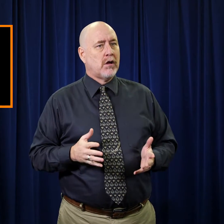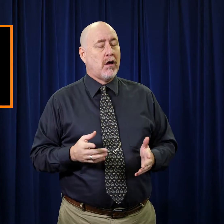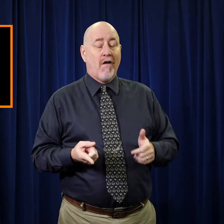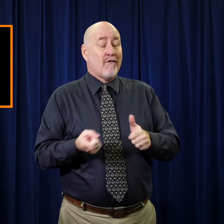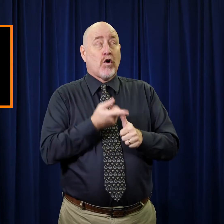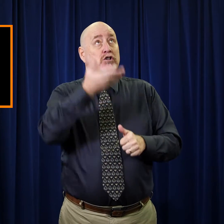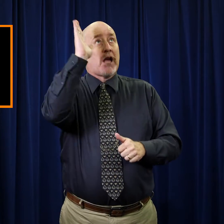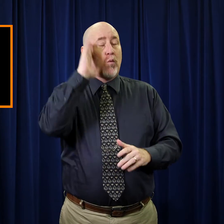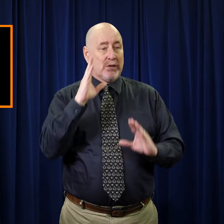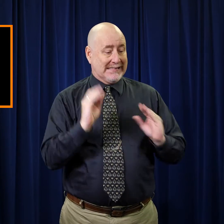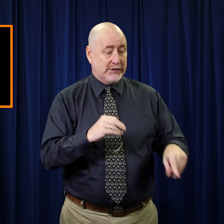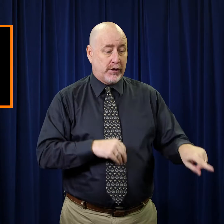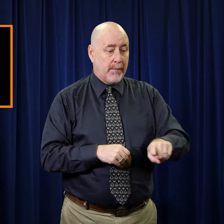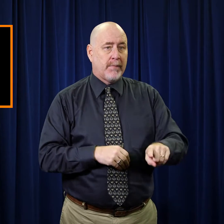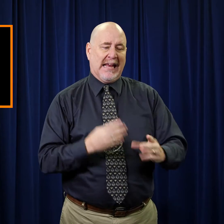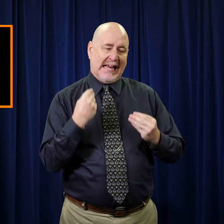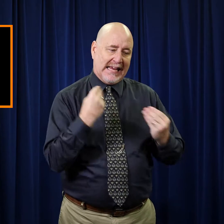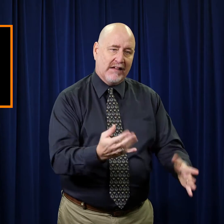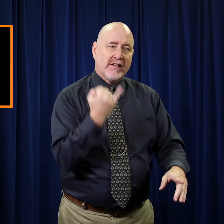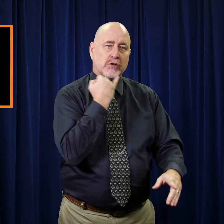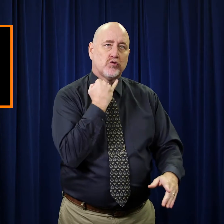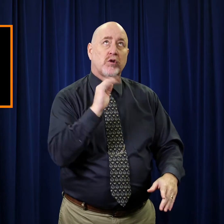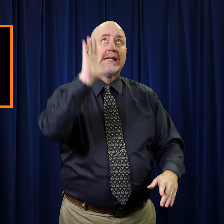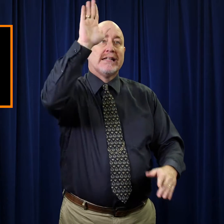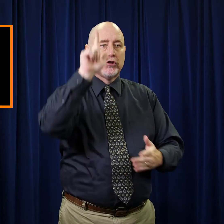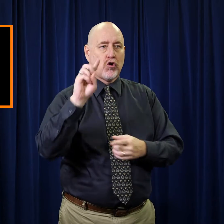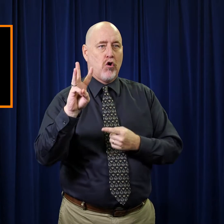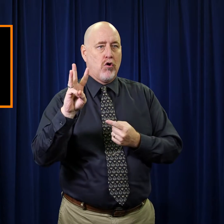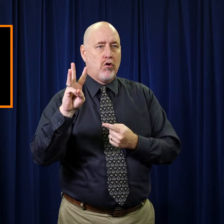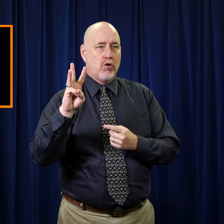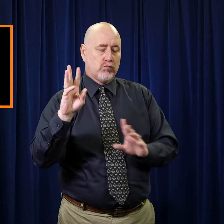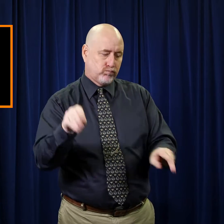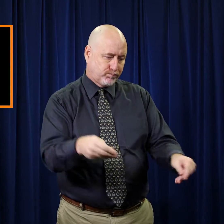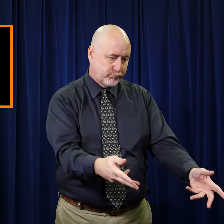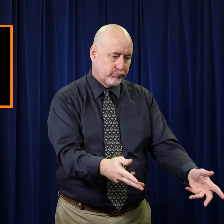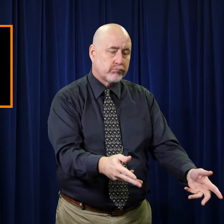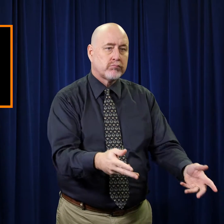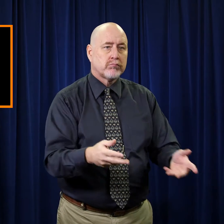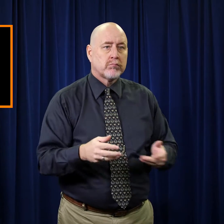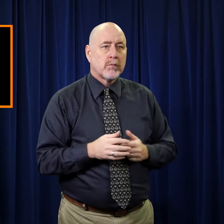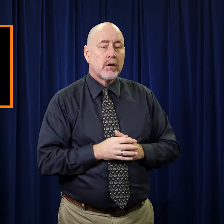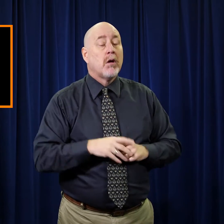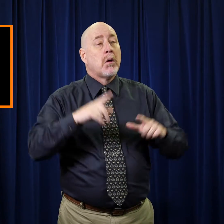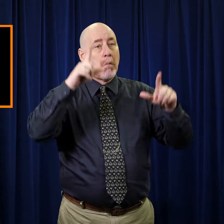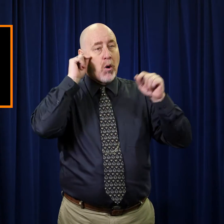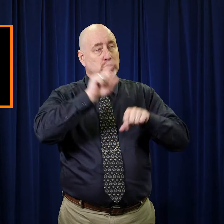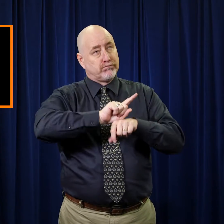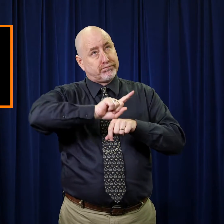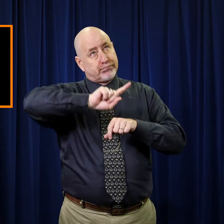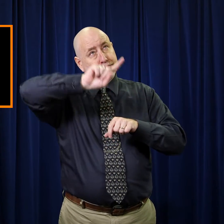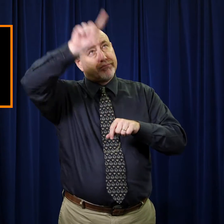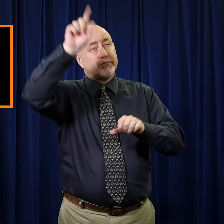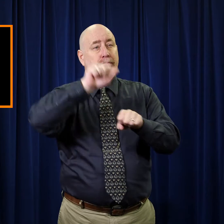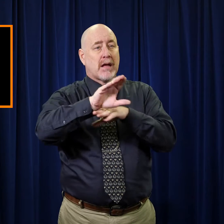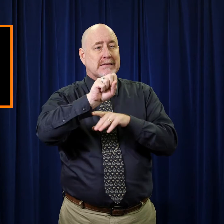rules. The first thing God's going to do is to give Israel a law. Now Moses goes